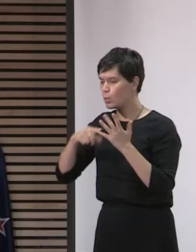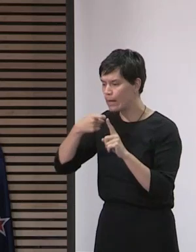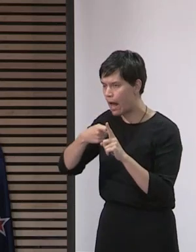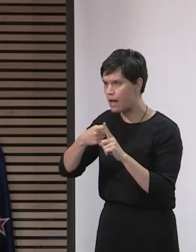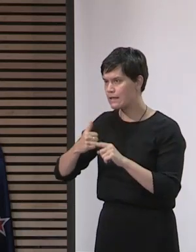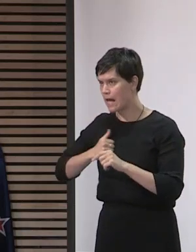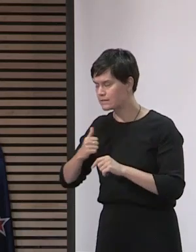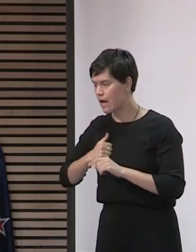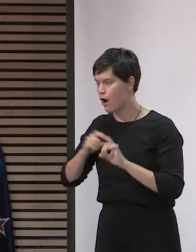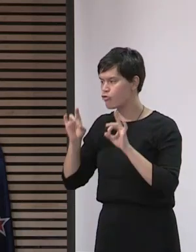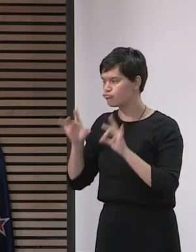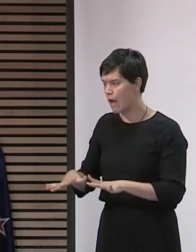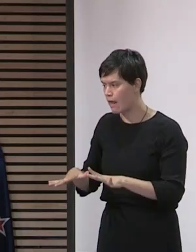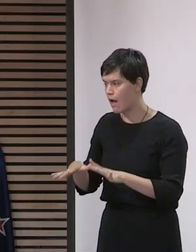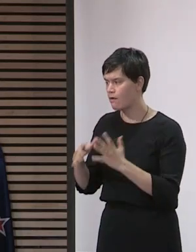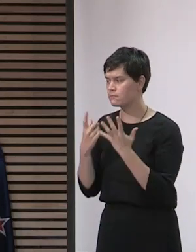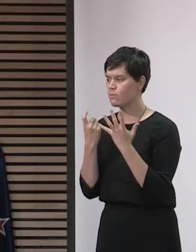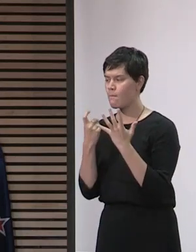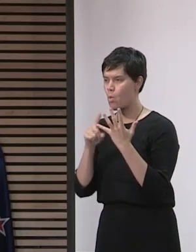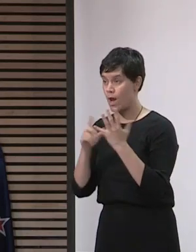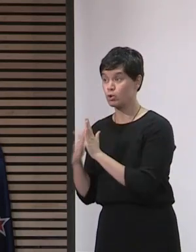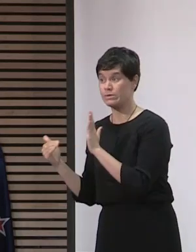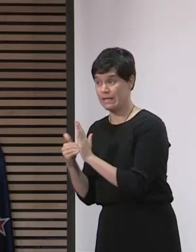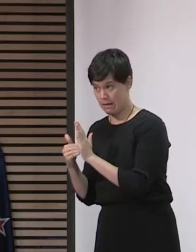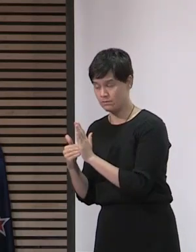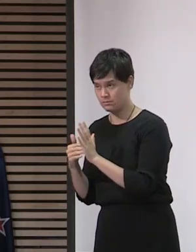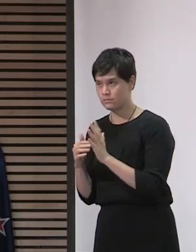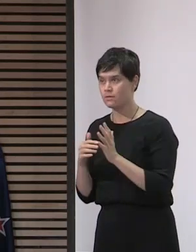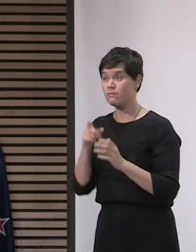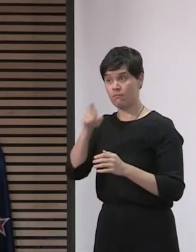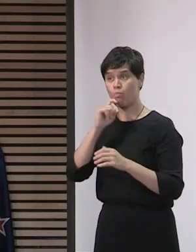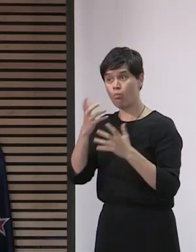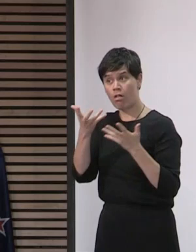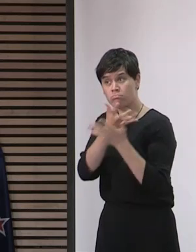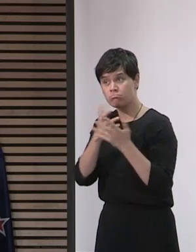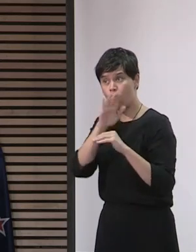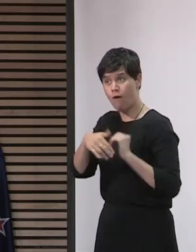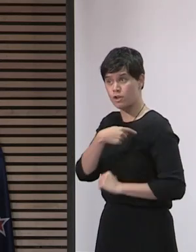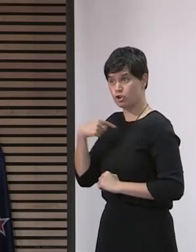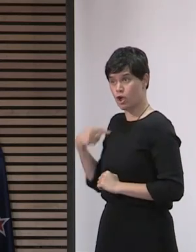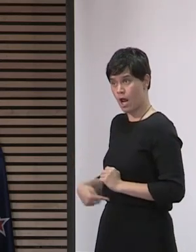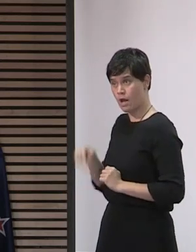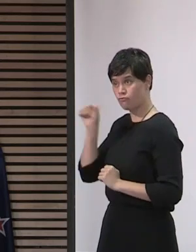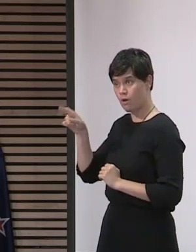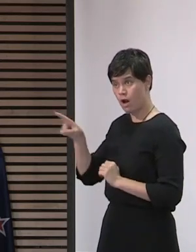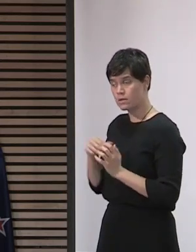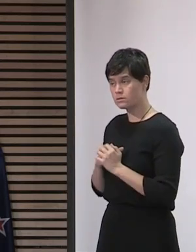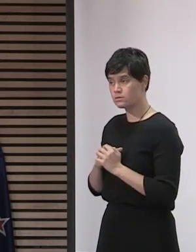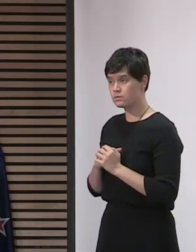partners - Canada, the UK and Australia - to condemn China's actions with regard to Hong